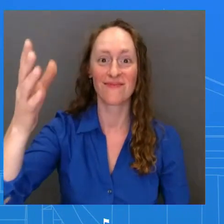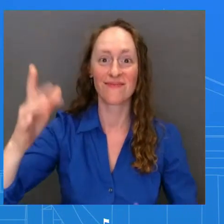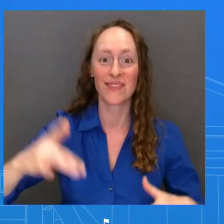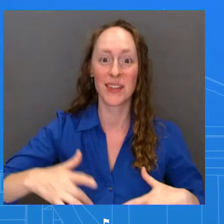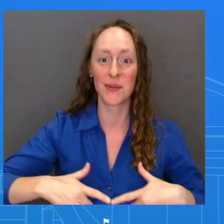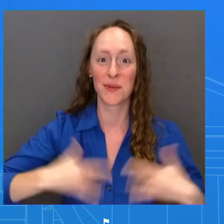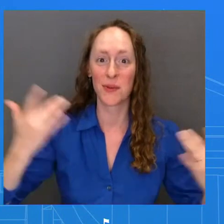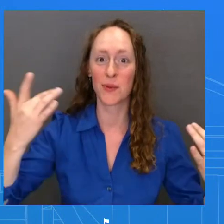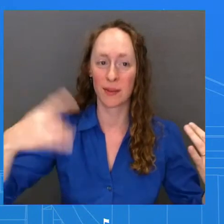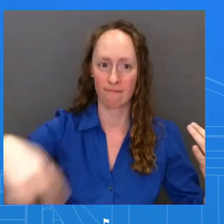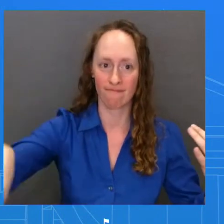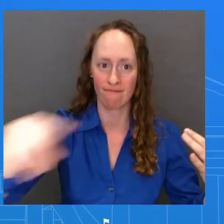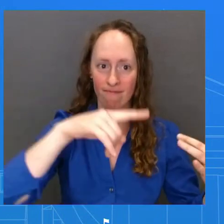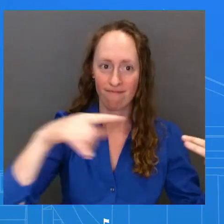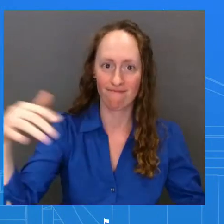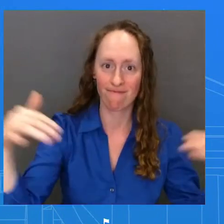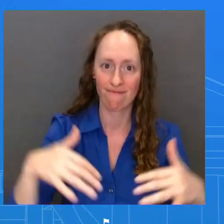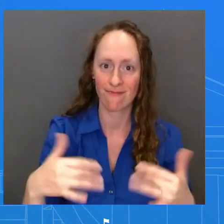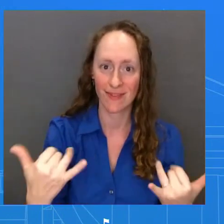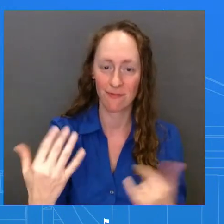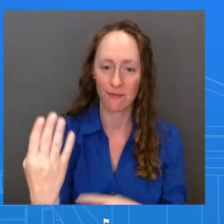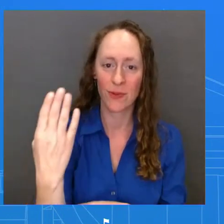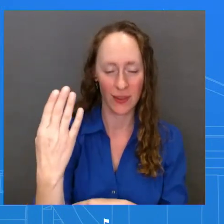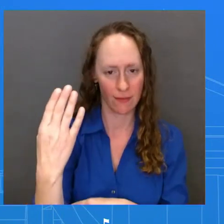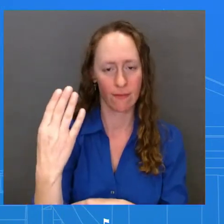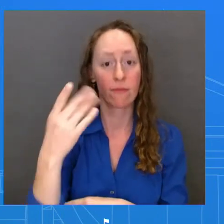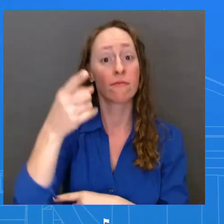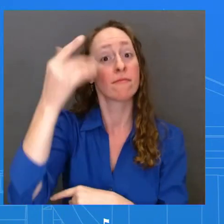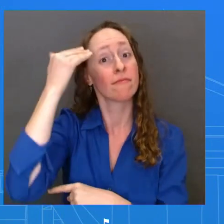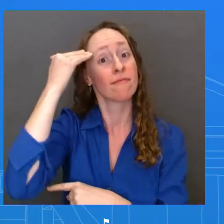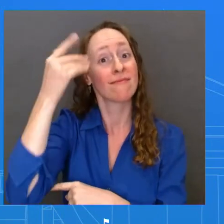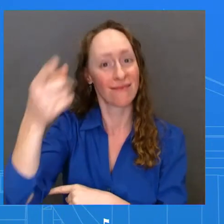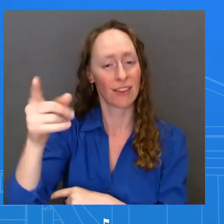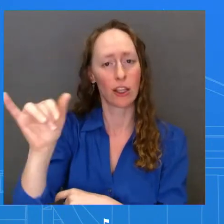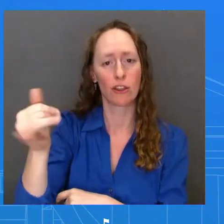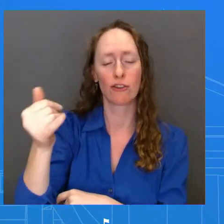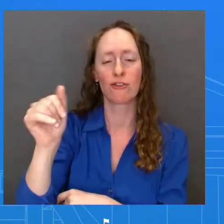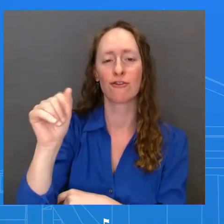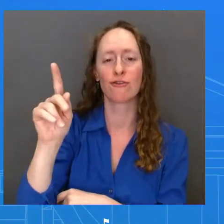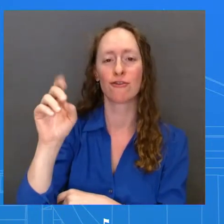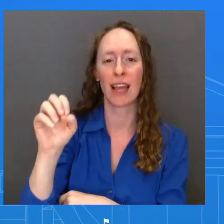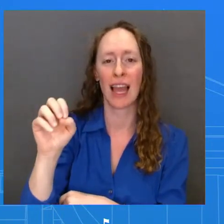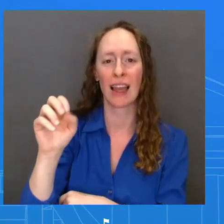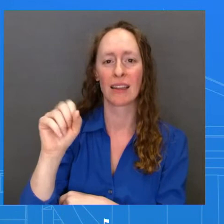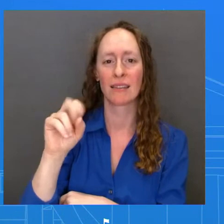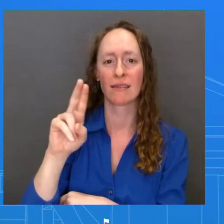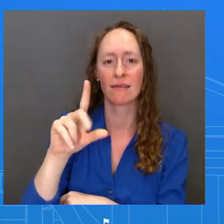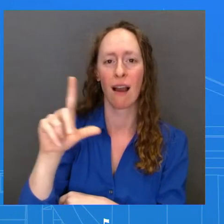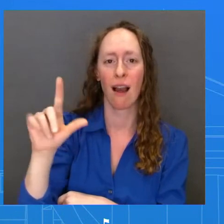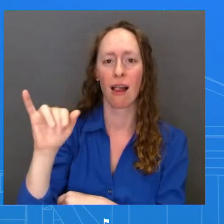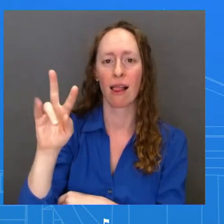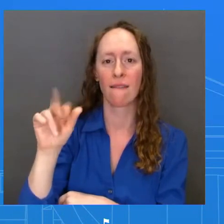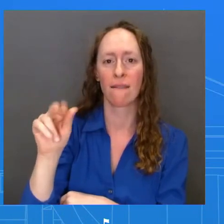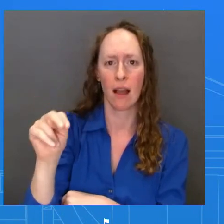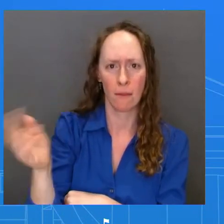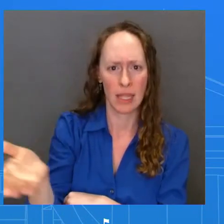is here to give a preview of this historic day: the trilateral summit here at Camp David. With that, you -- here comes Jake Sullivan.